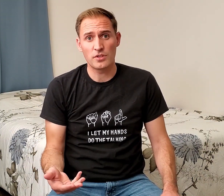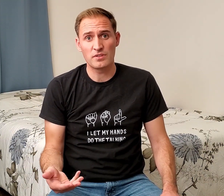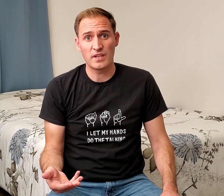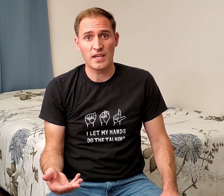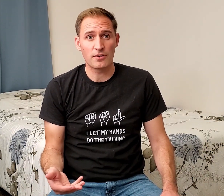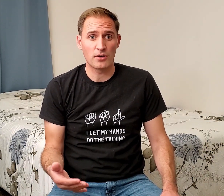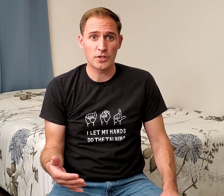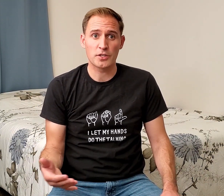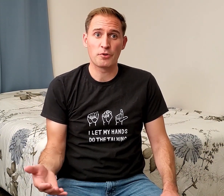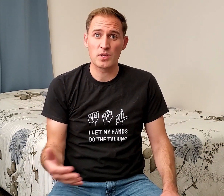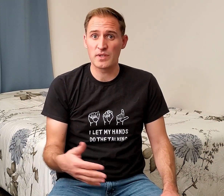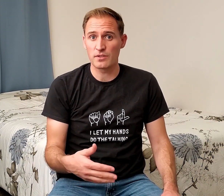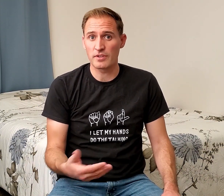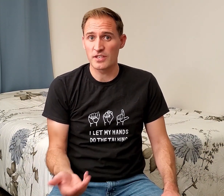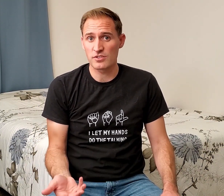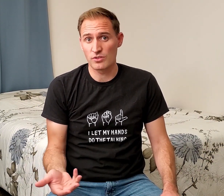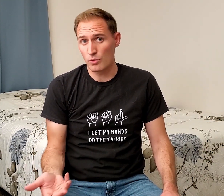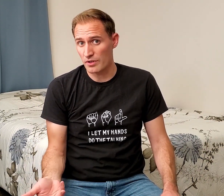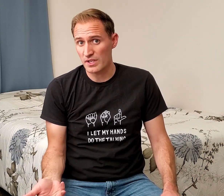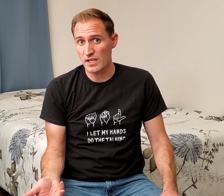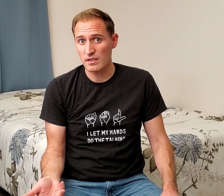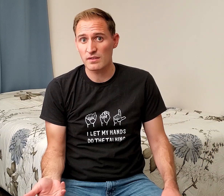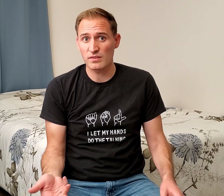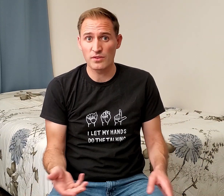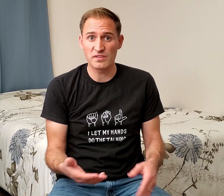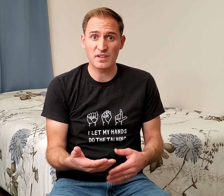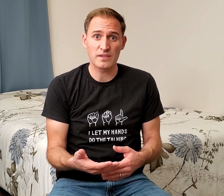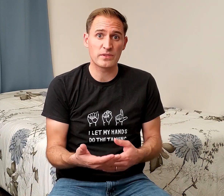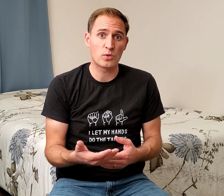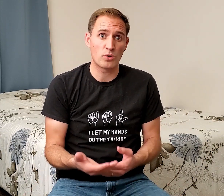today are all going to be in relation to quarantine, so the sign for quarantine